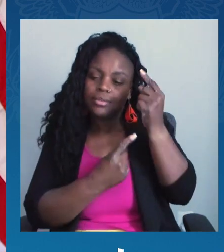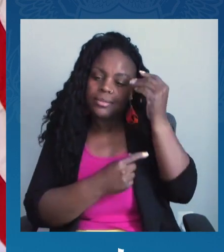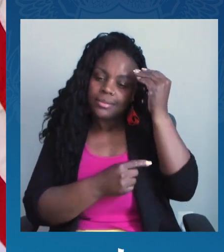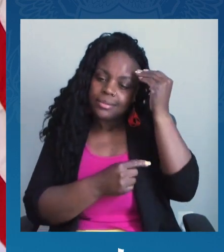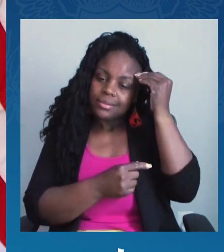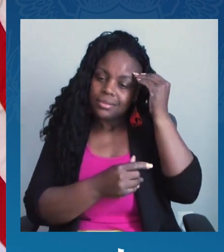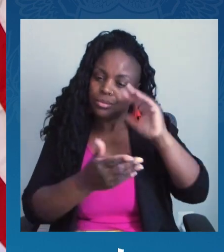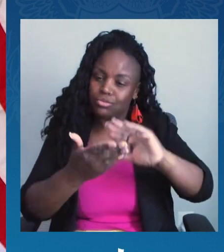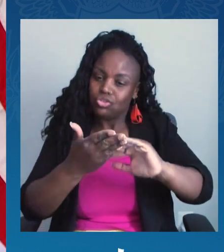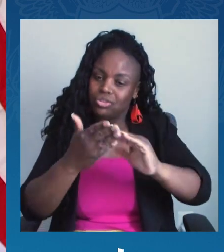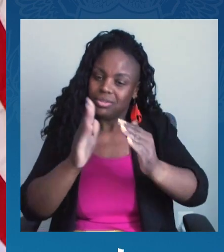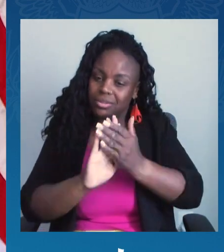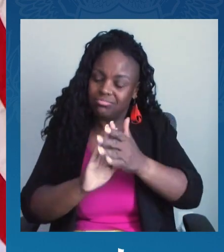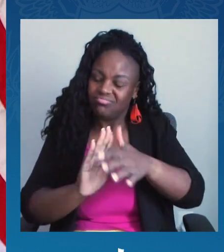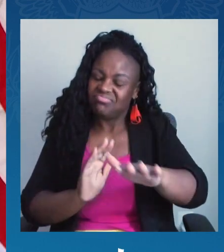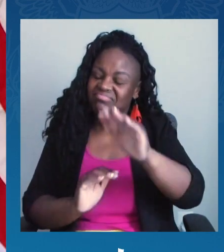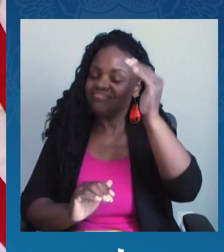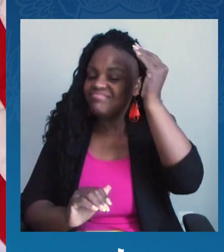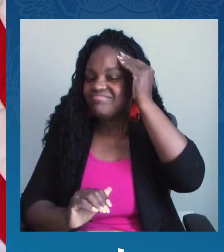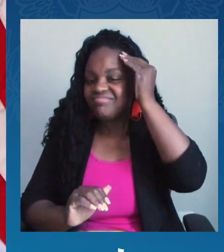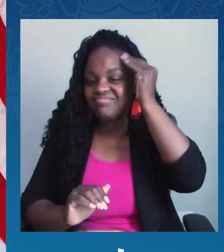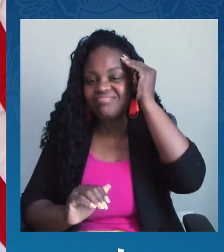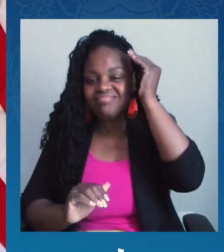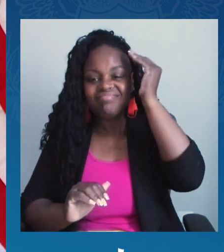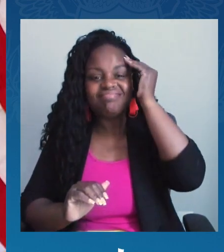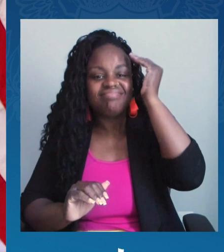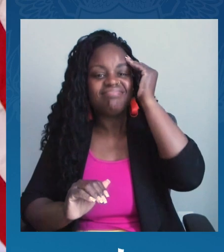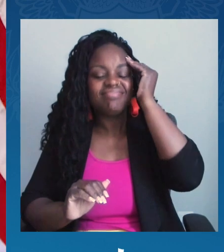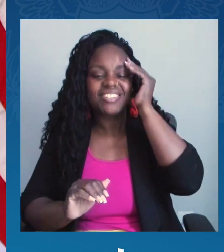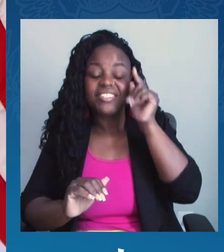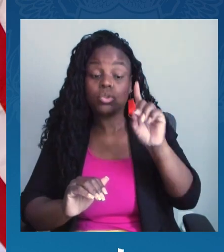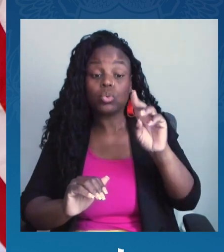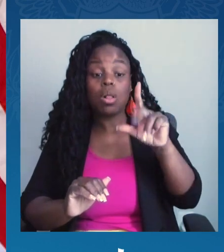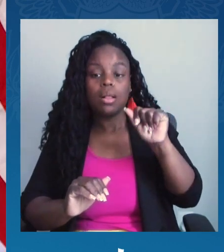who understand and give dignity and respect to the women